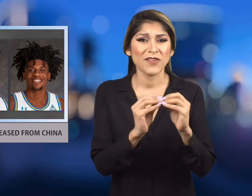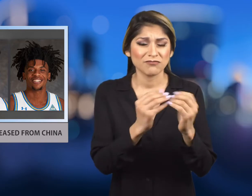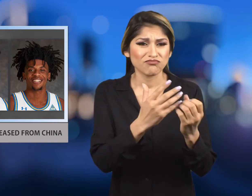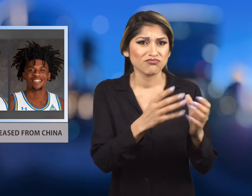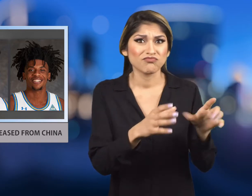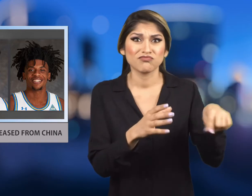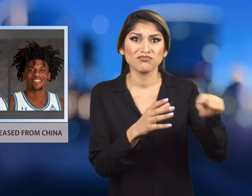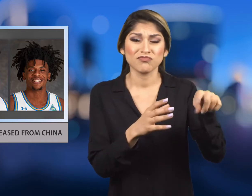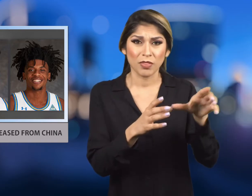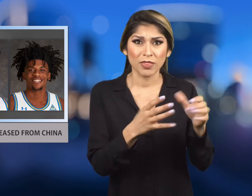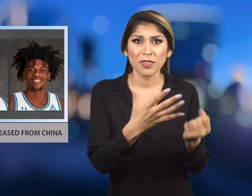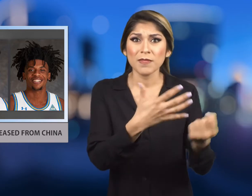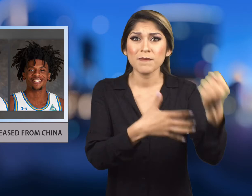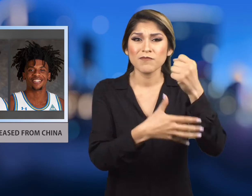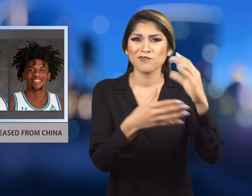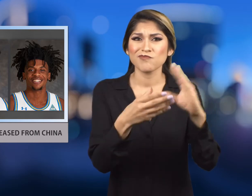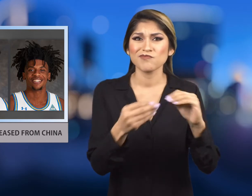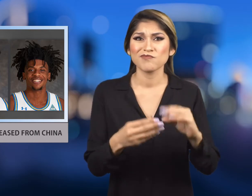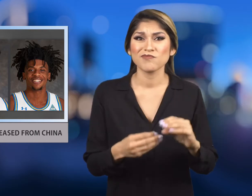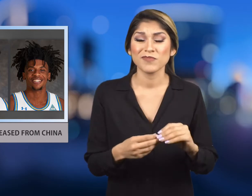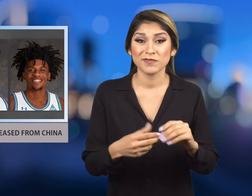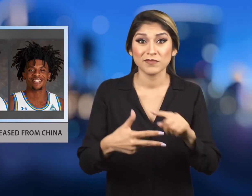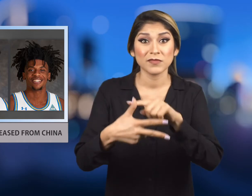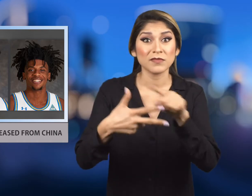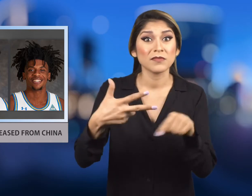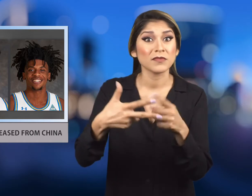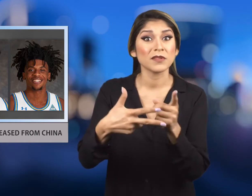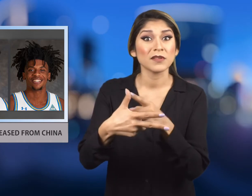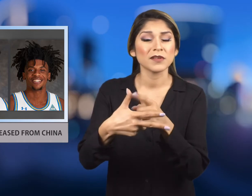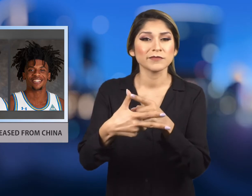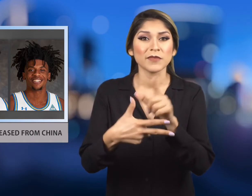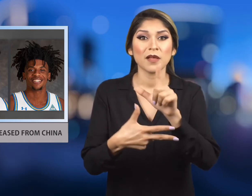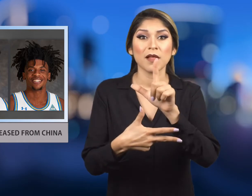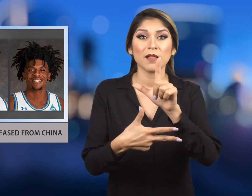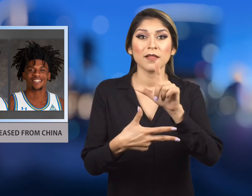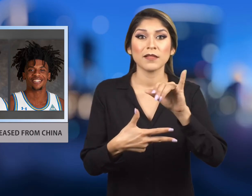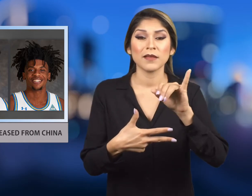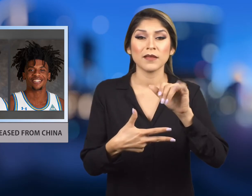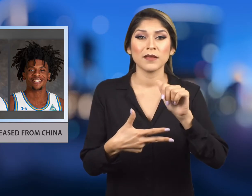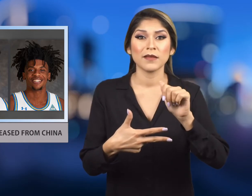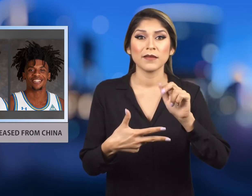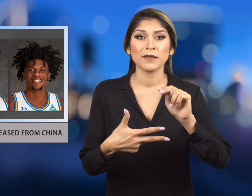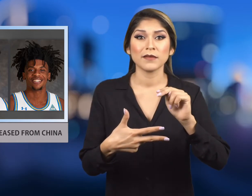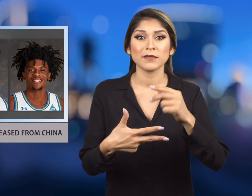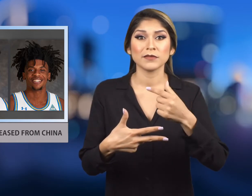Conference says LiAngelo